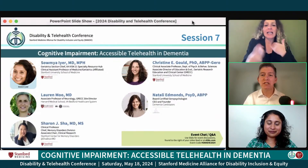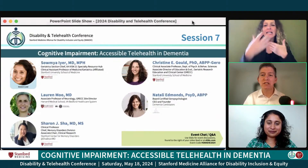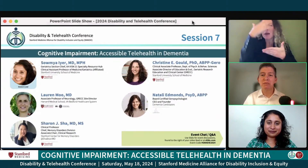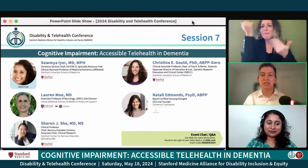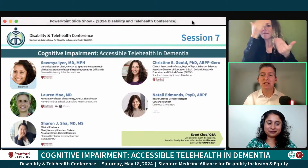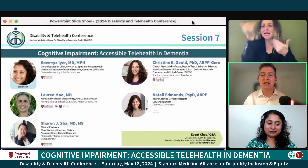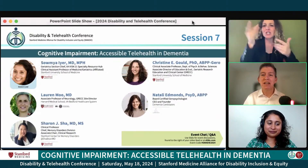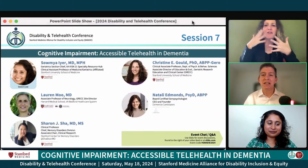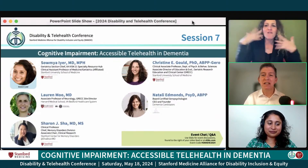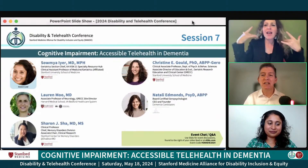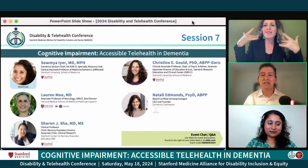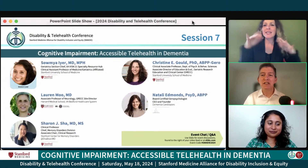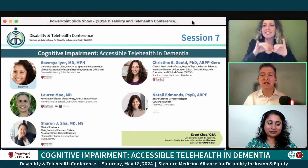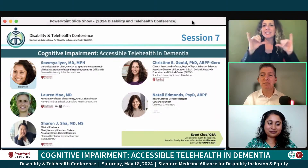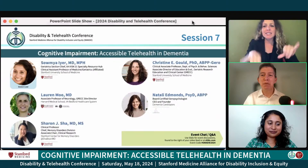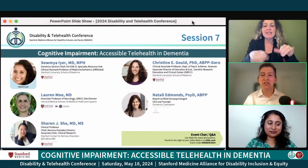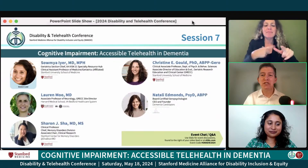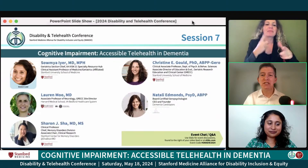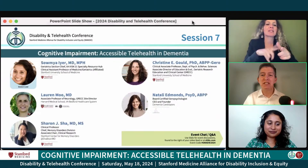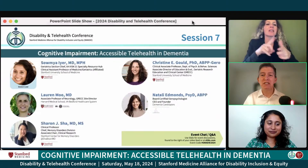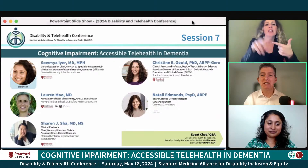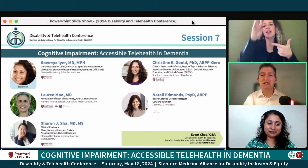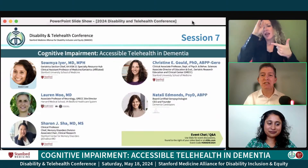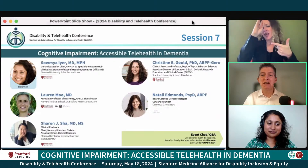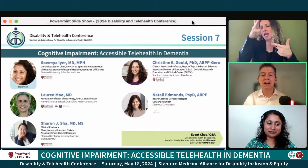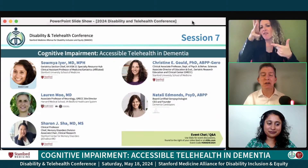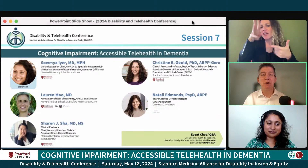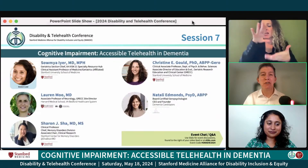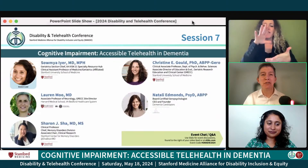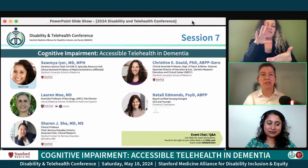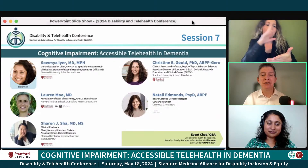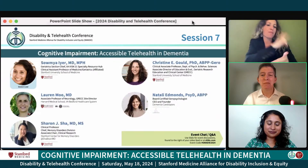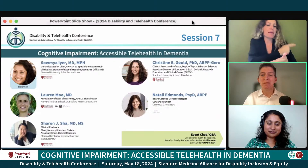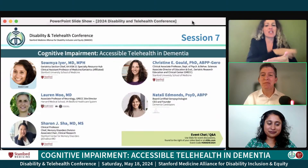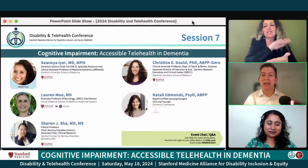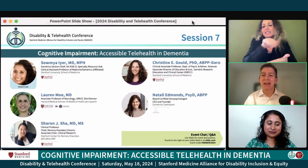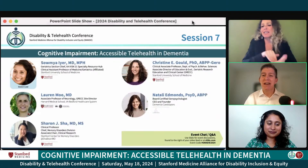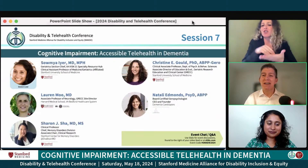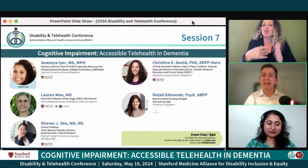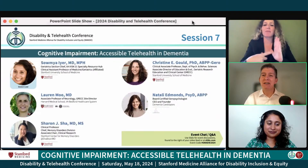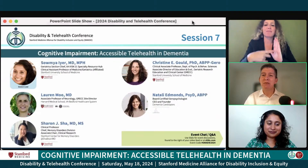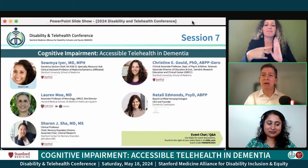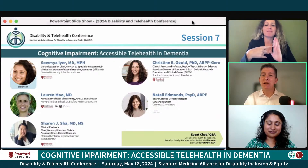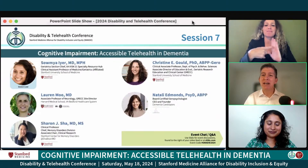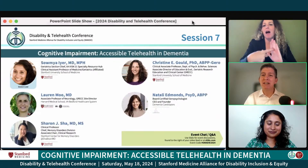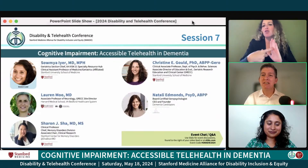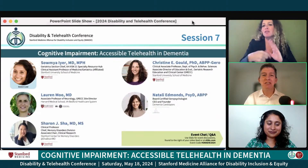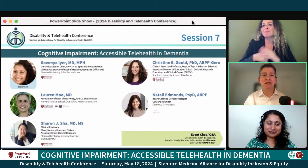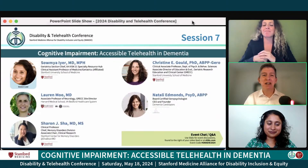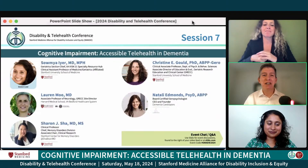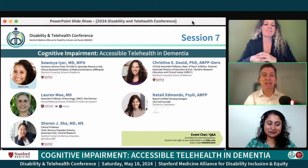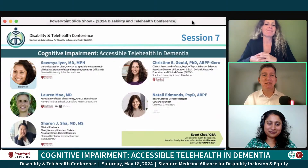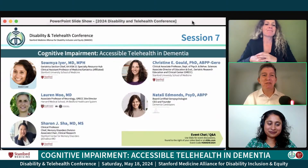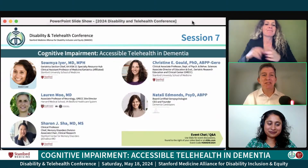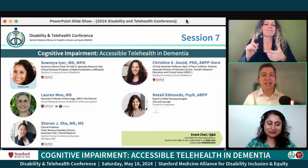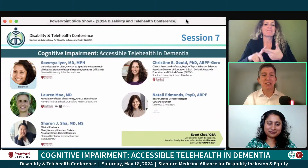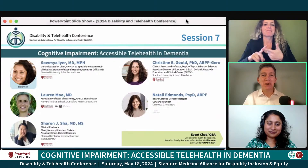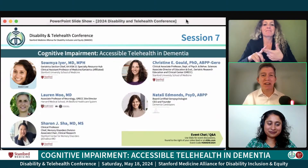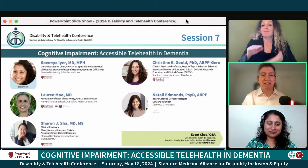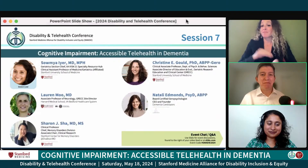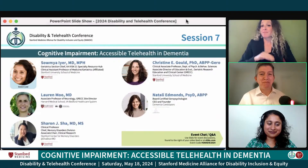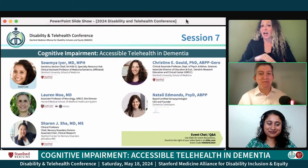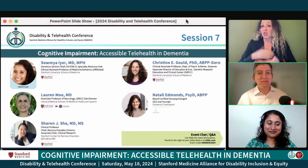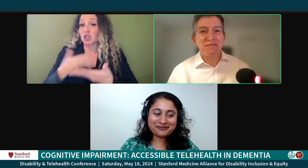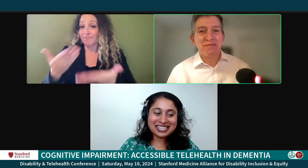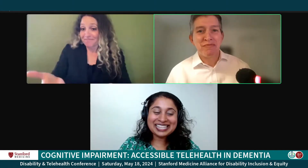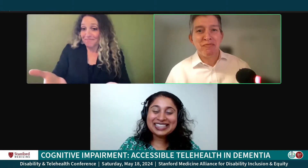systems and innovative patient-centered care models. And with that, Dr Iyer, take it away.